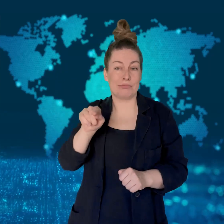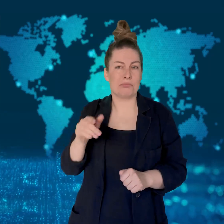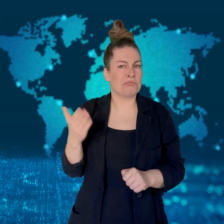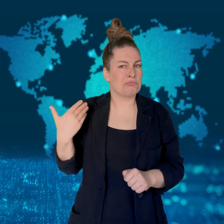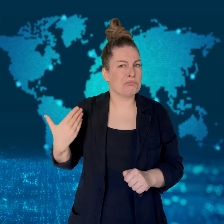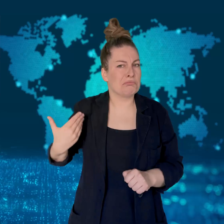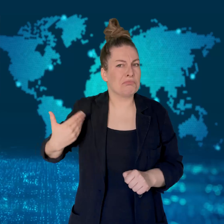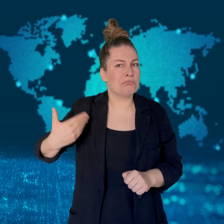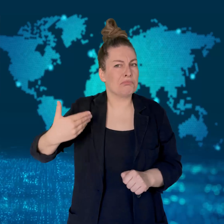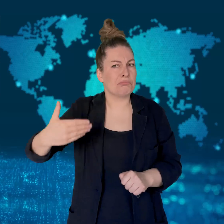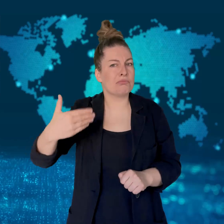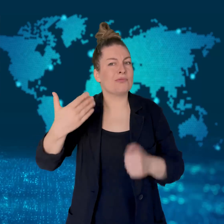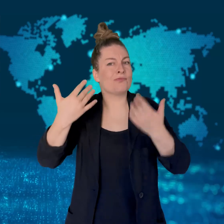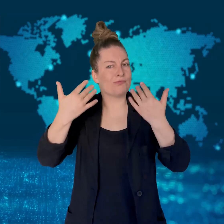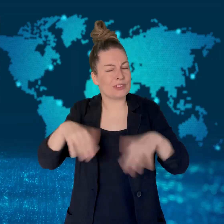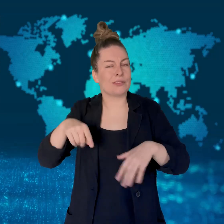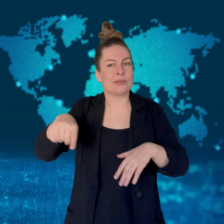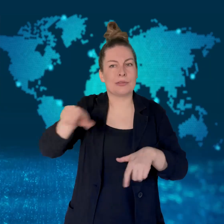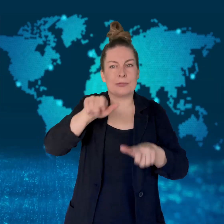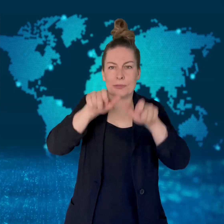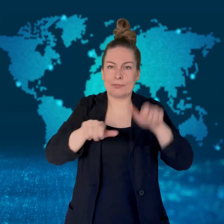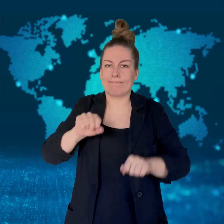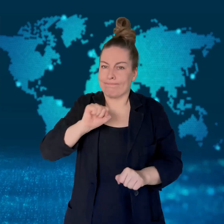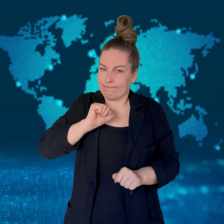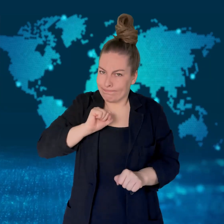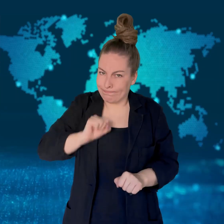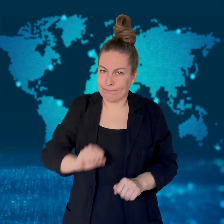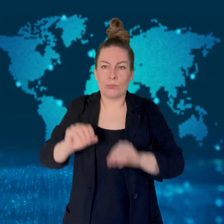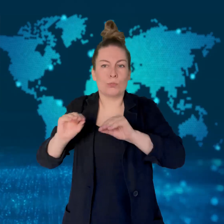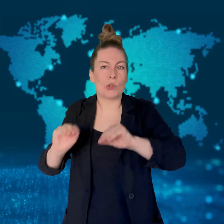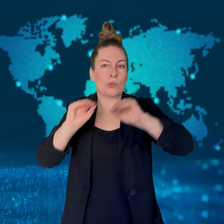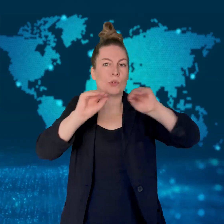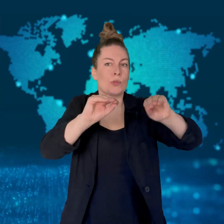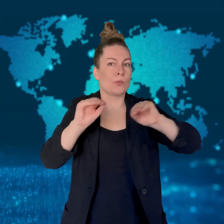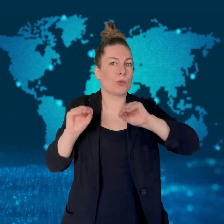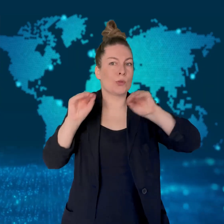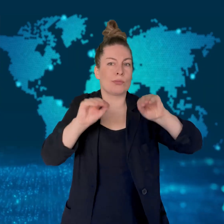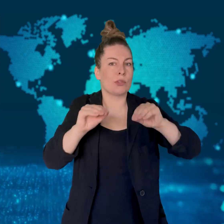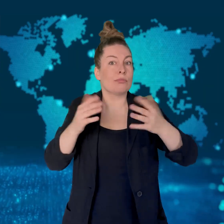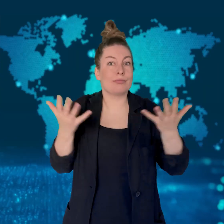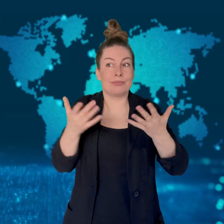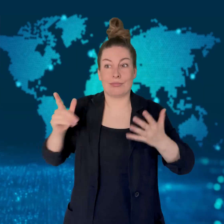The small island is home to around 9,800 people.